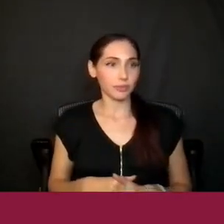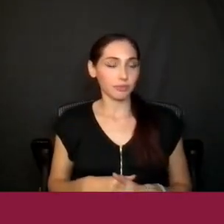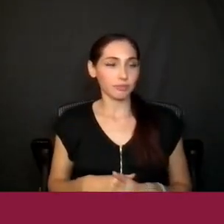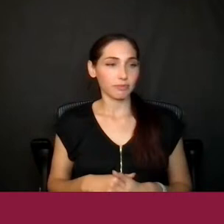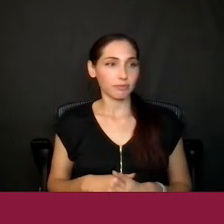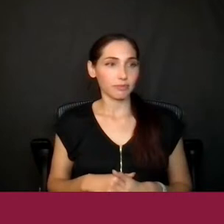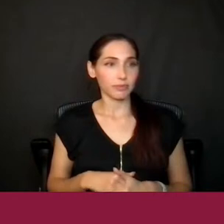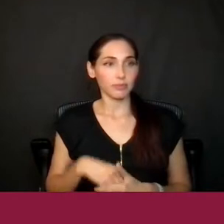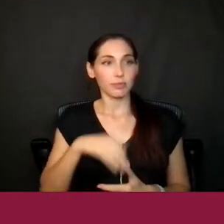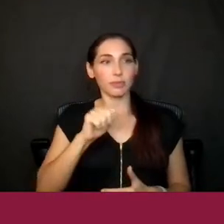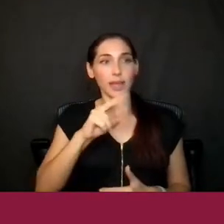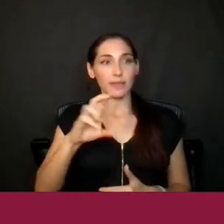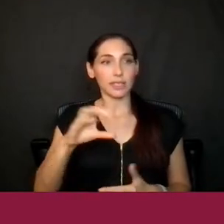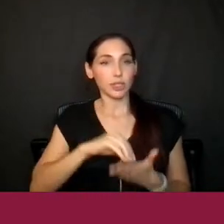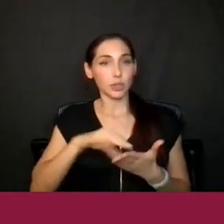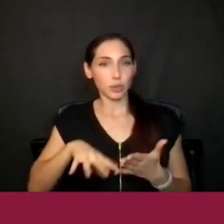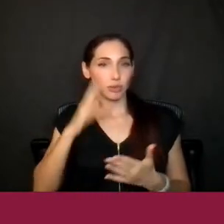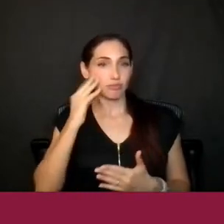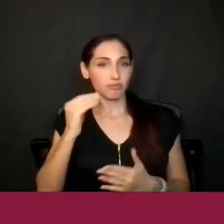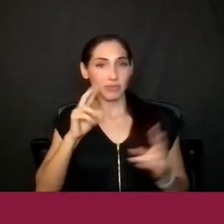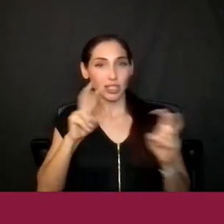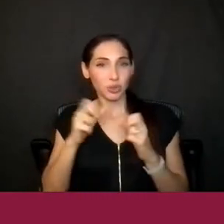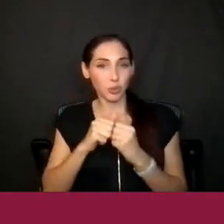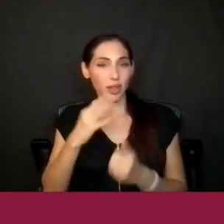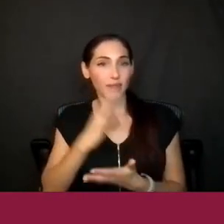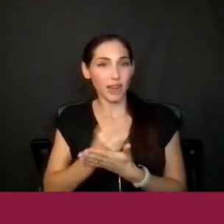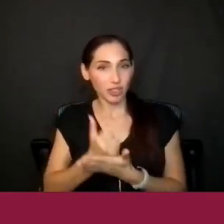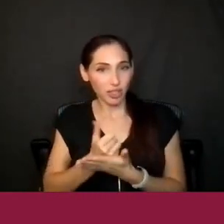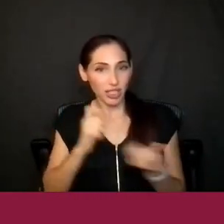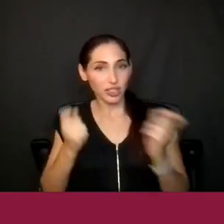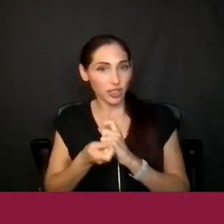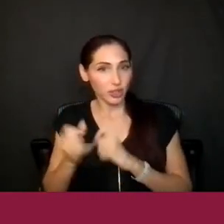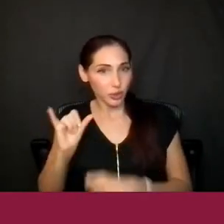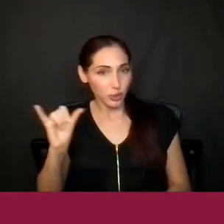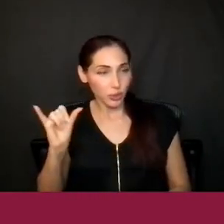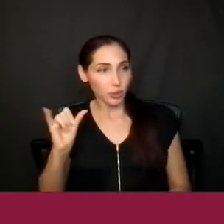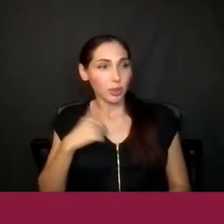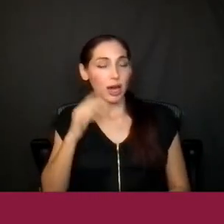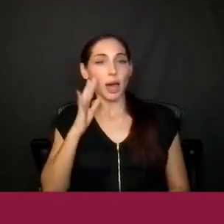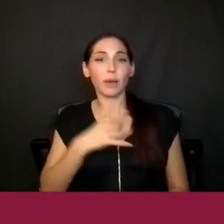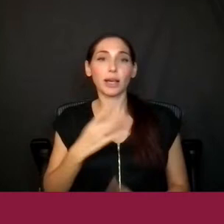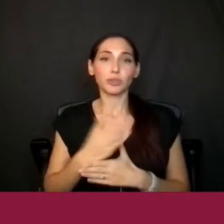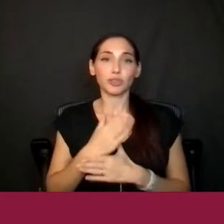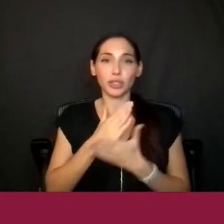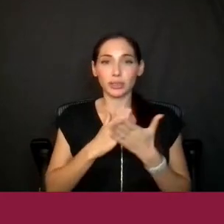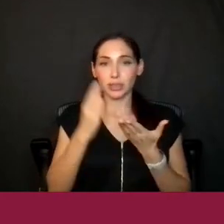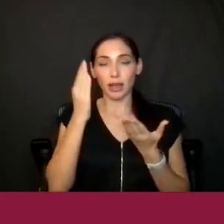AVC students face issues with financial aid changes as well. I would like to share some financial aid data with you.